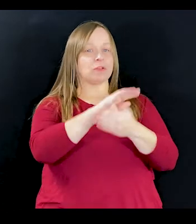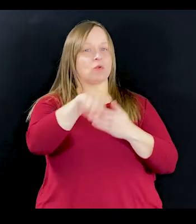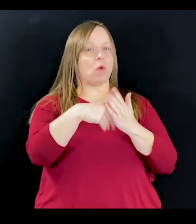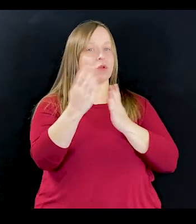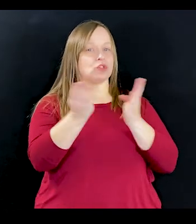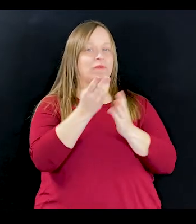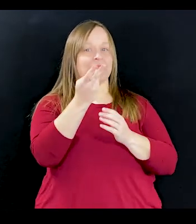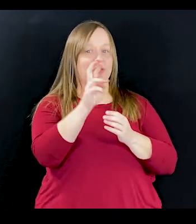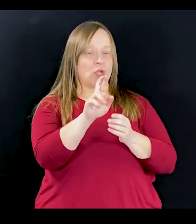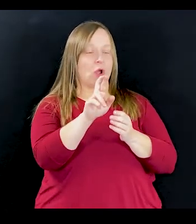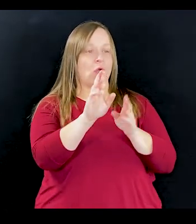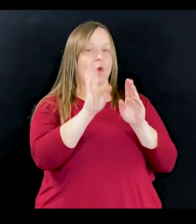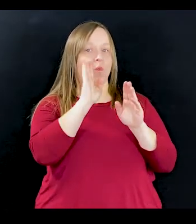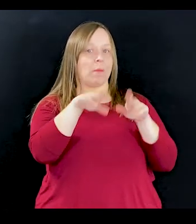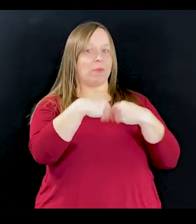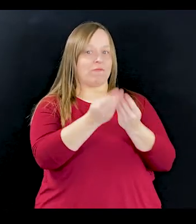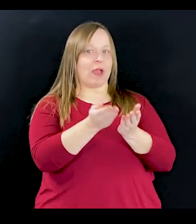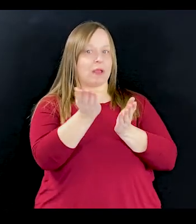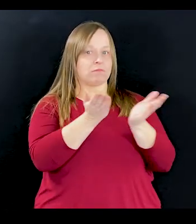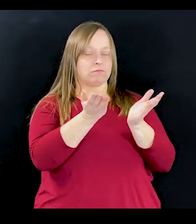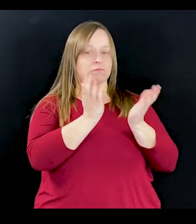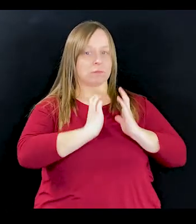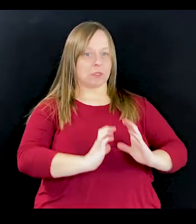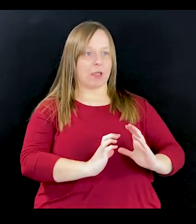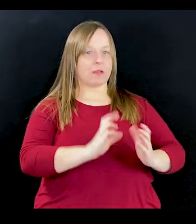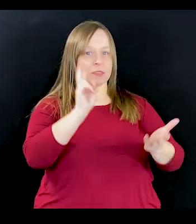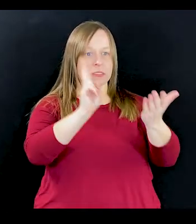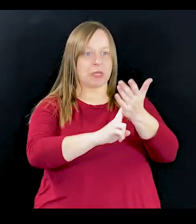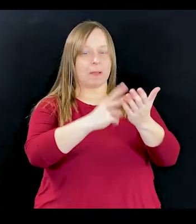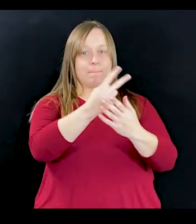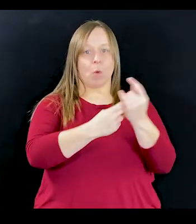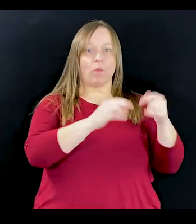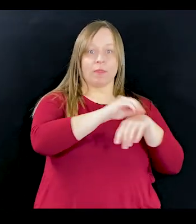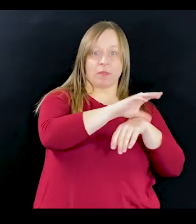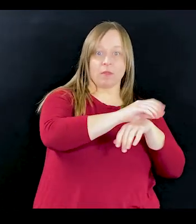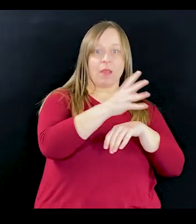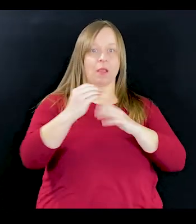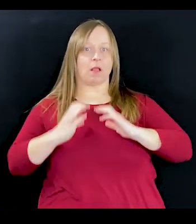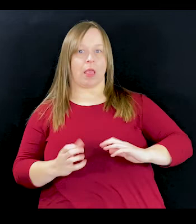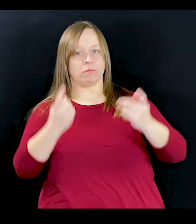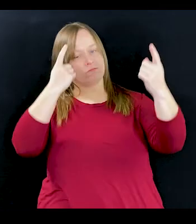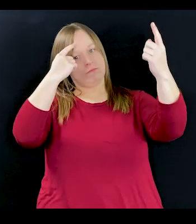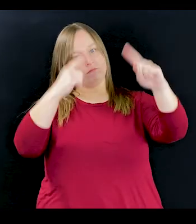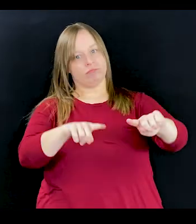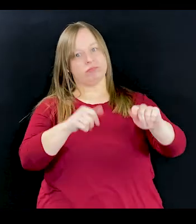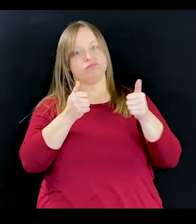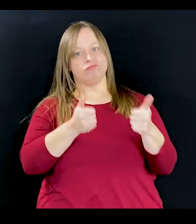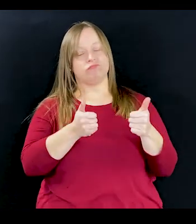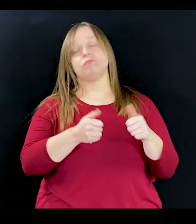services that ACCES-VR is providing the client and it must be signed by both the client and ACCES-VR.